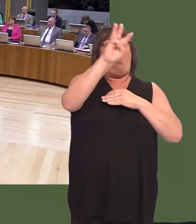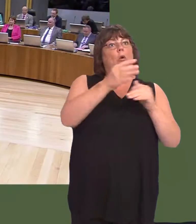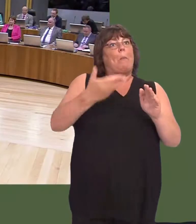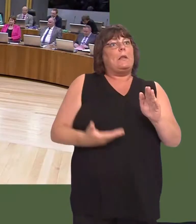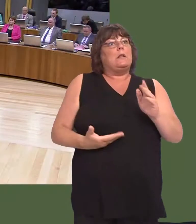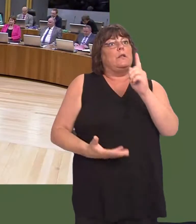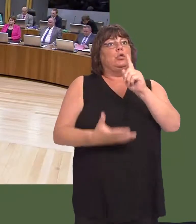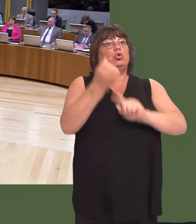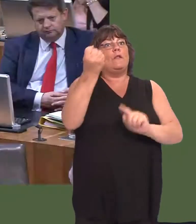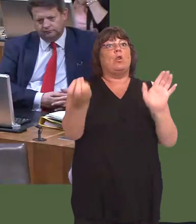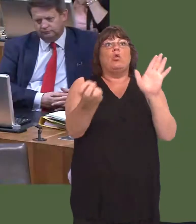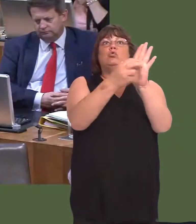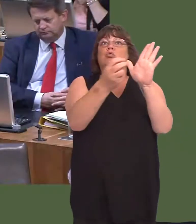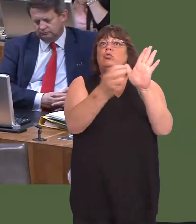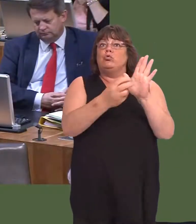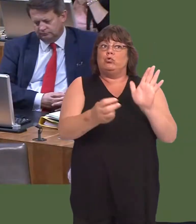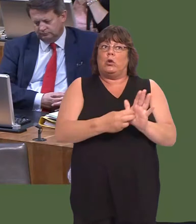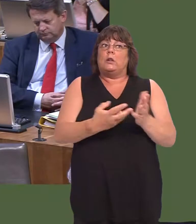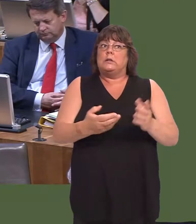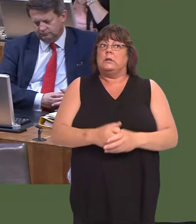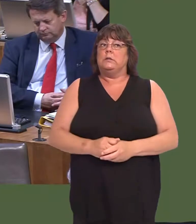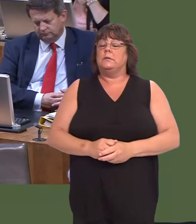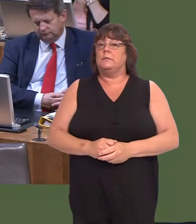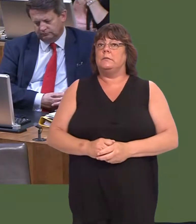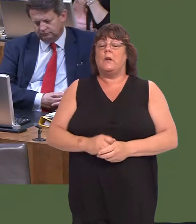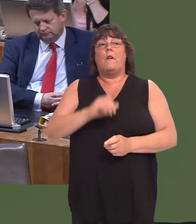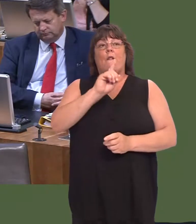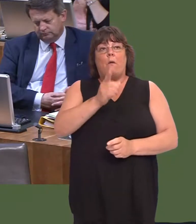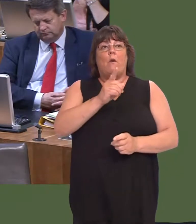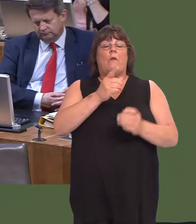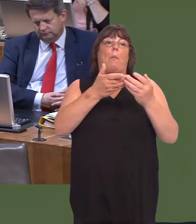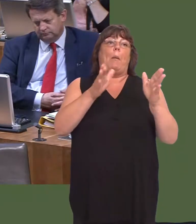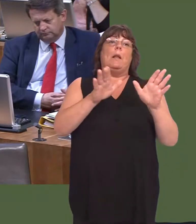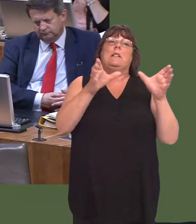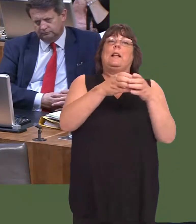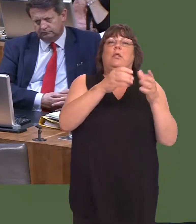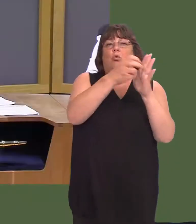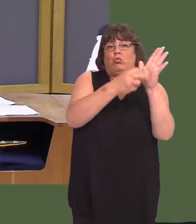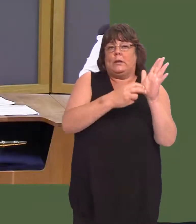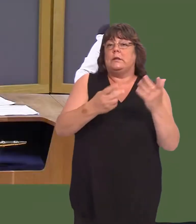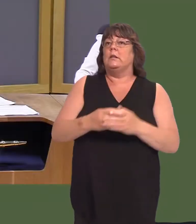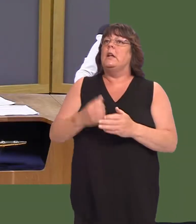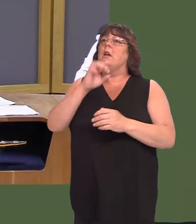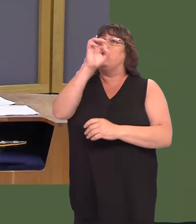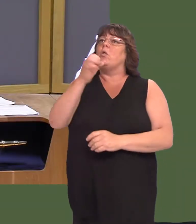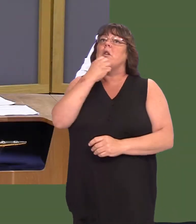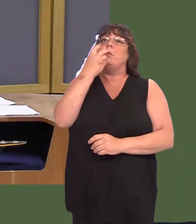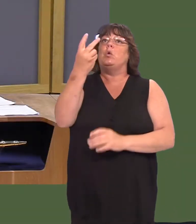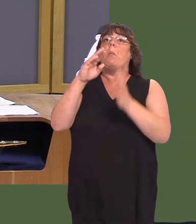of Welsh businesses that are successful in bidding for public sector contracts.